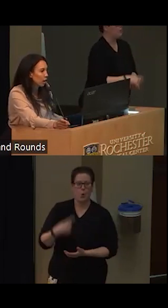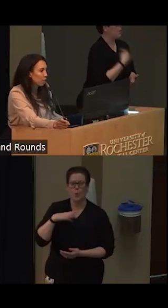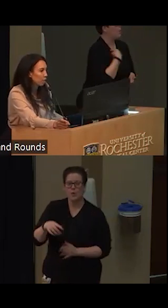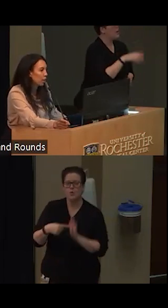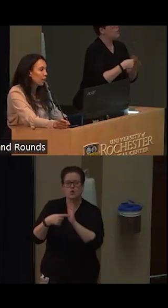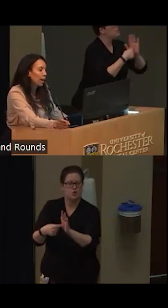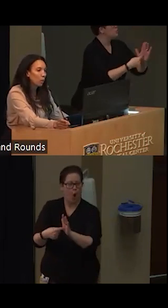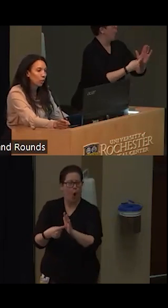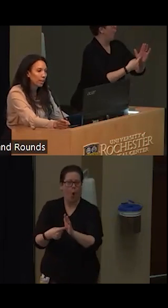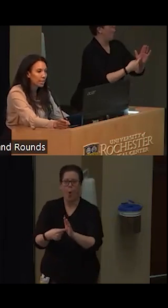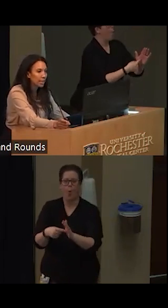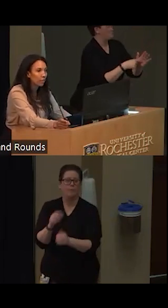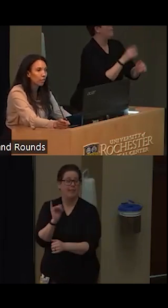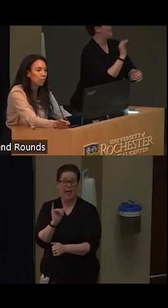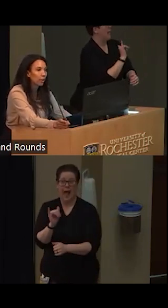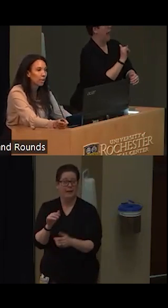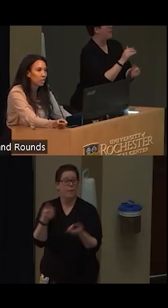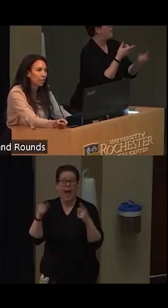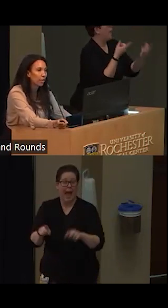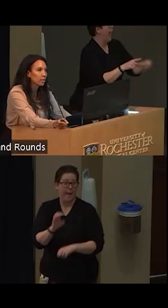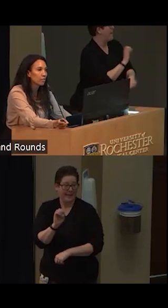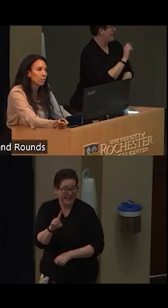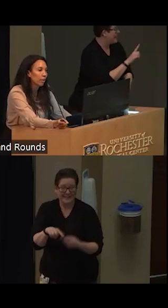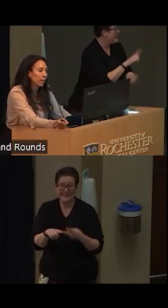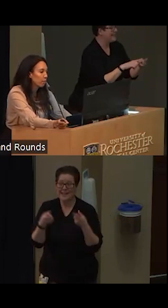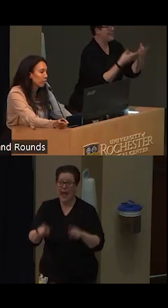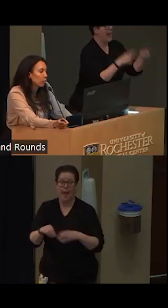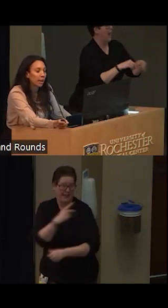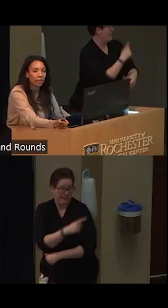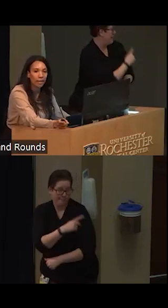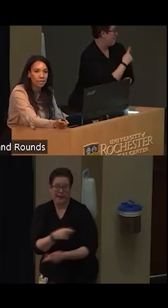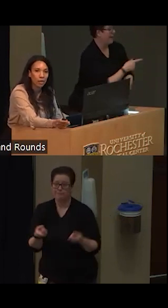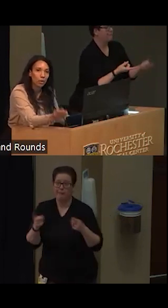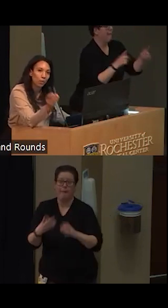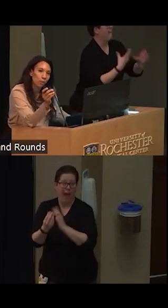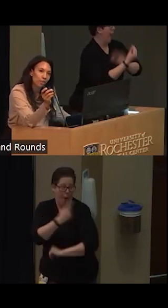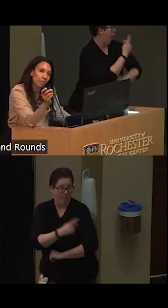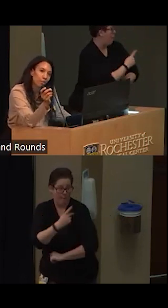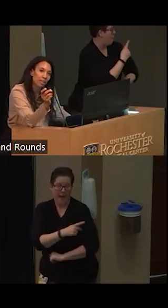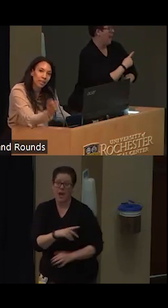from our Ed from our inpatient areas from our ambulatory areas we worked through the